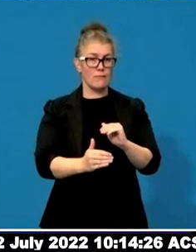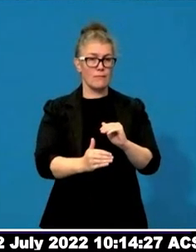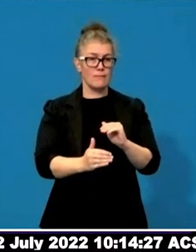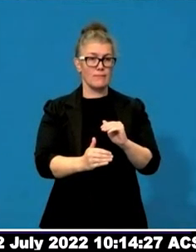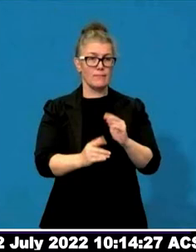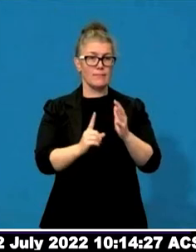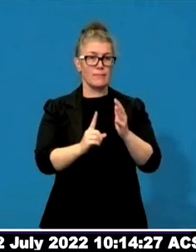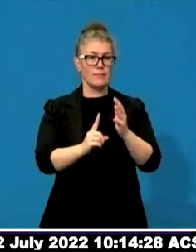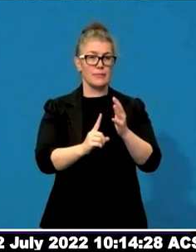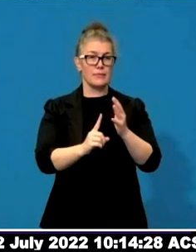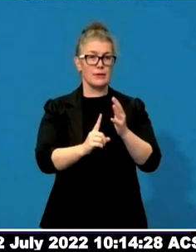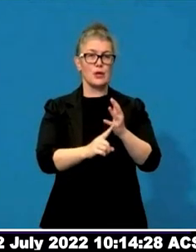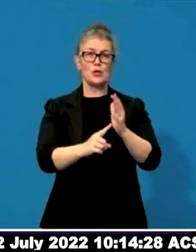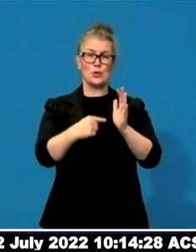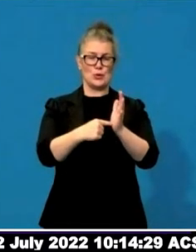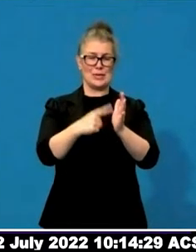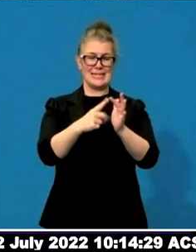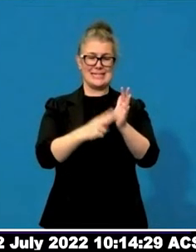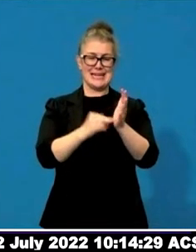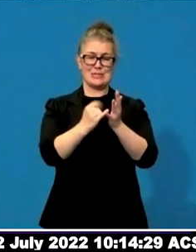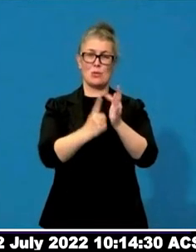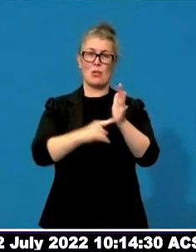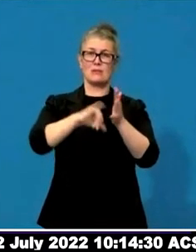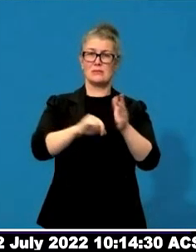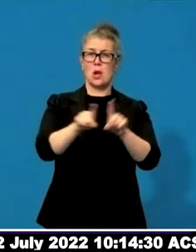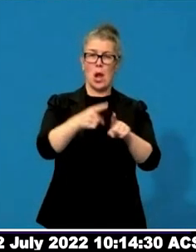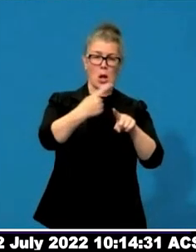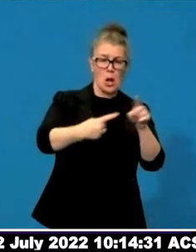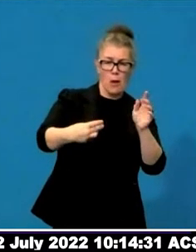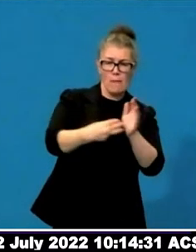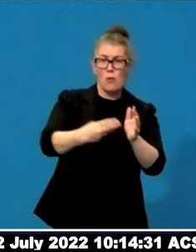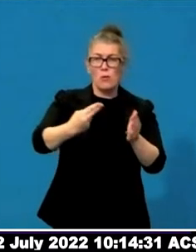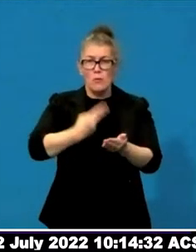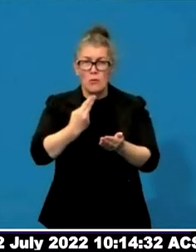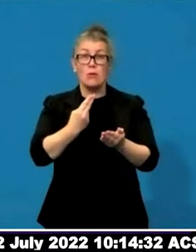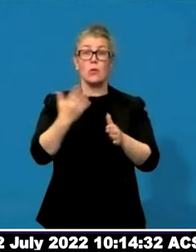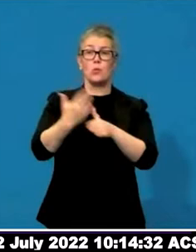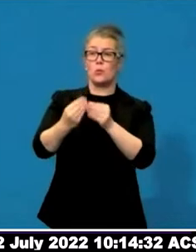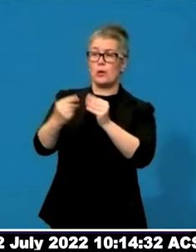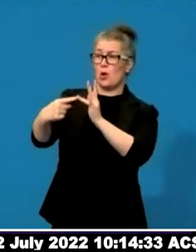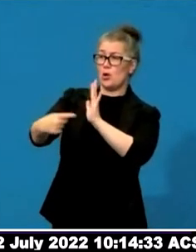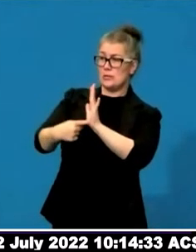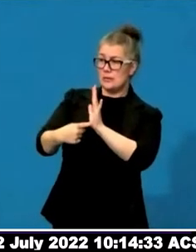You've worked with your OT, and together you found some utensils